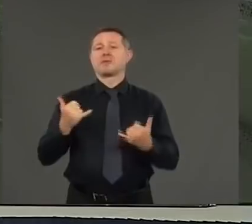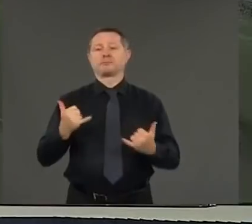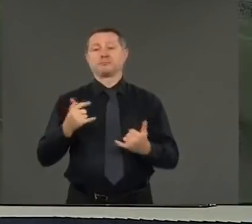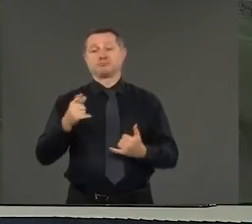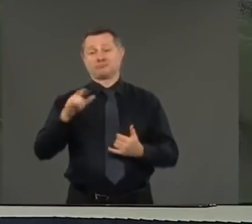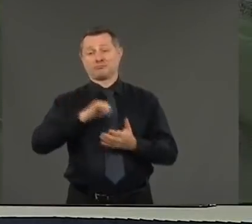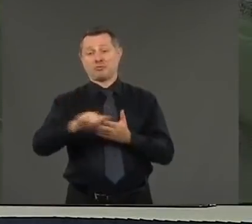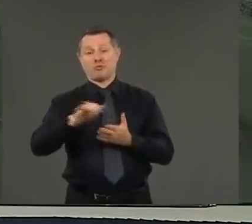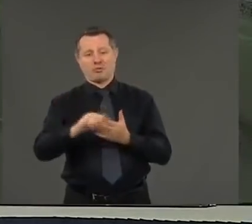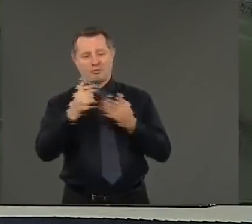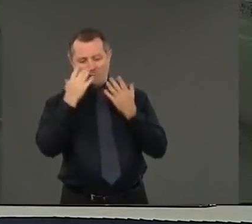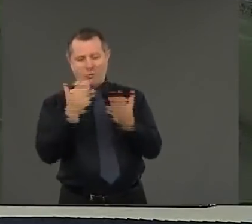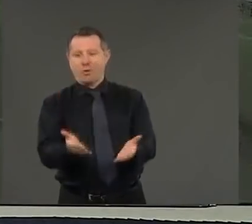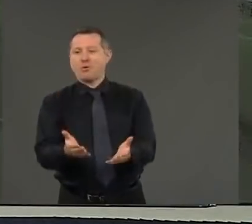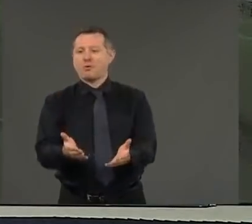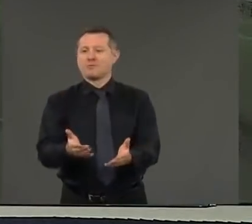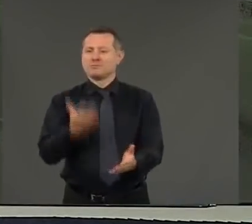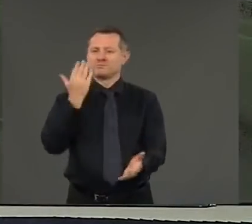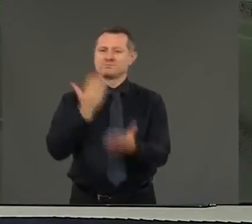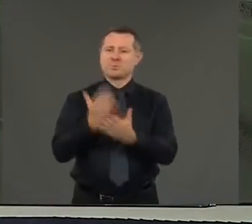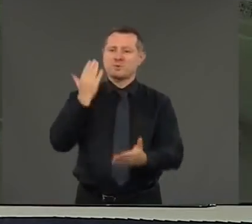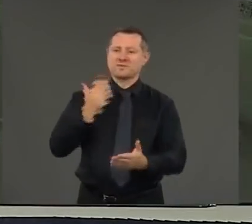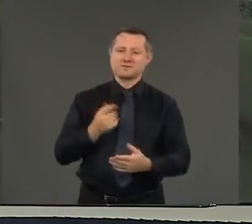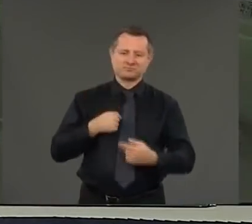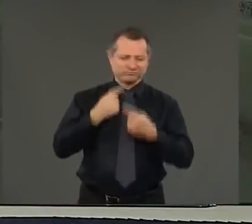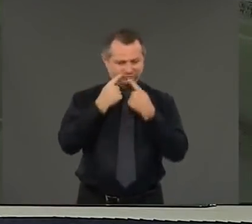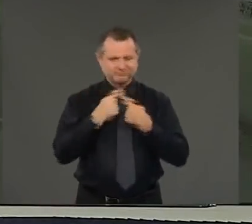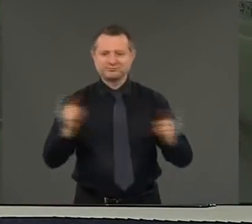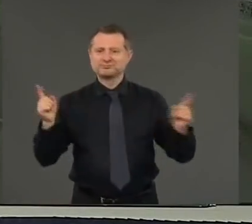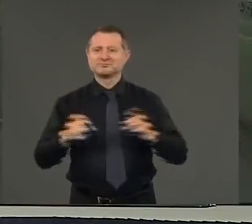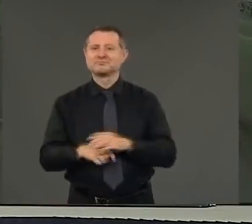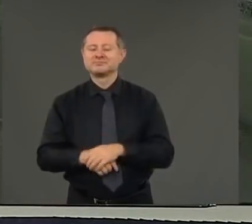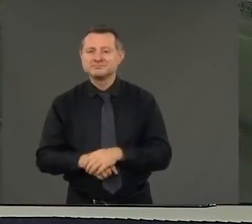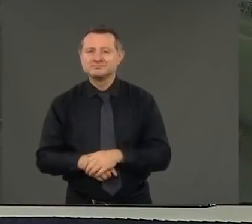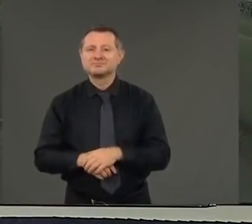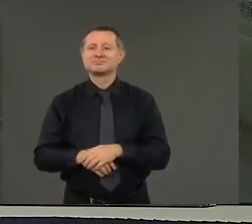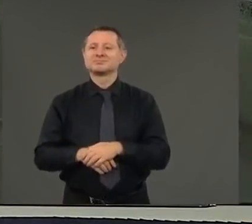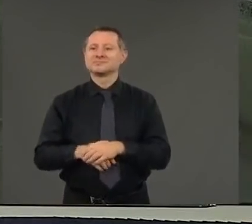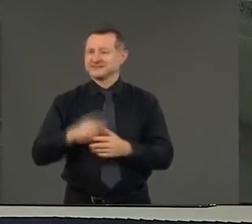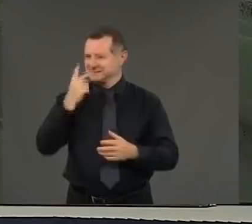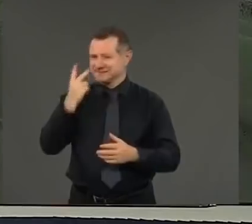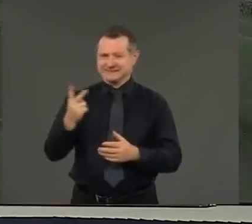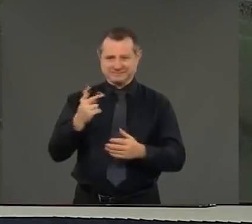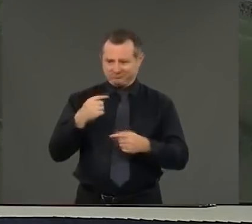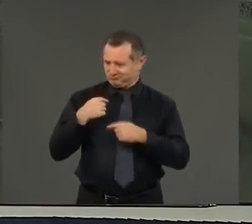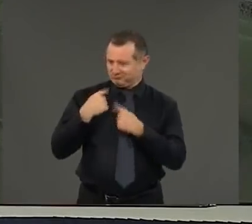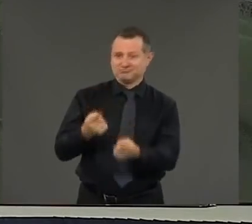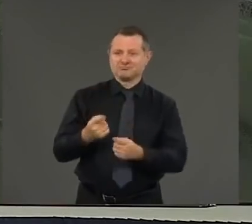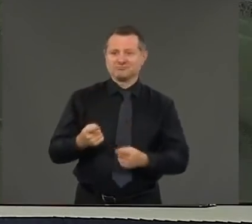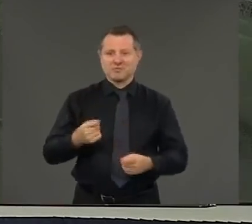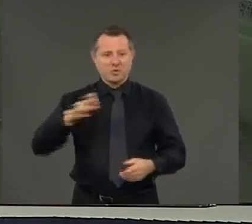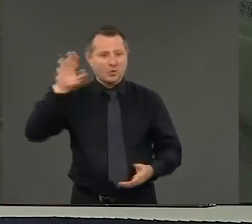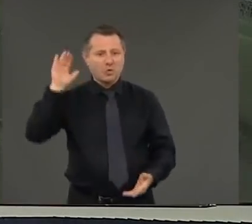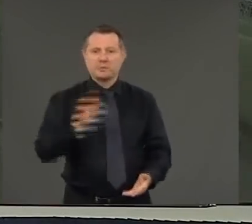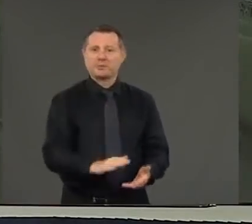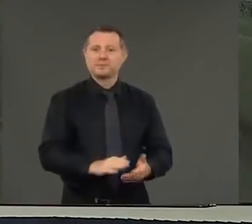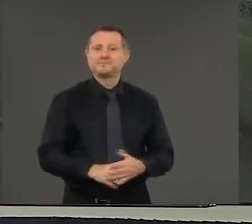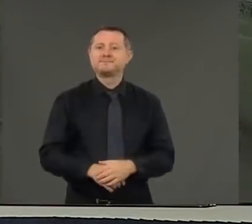ECONOMY SUFFER AND HE IS PART OF THAT CURRENT DEBACLE THAT WE ARE IN. LOOK AT NEW YORK.